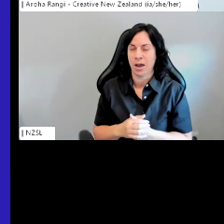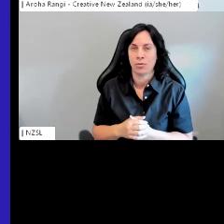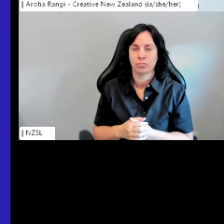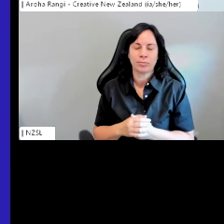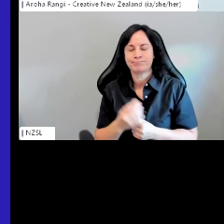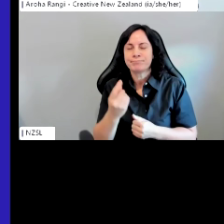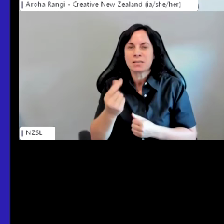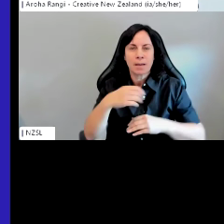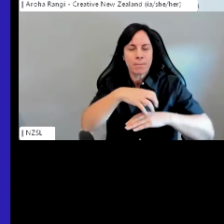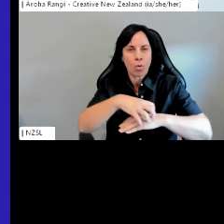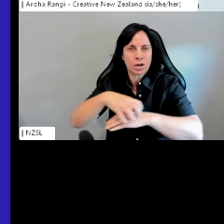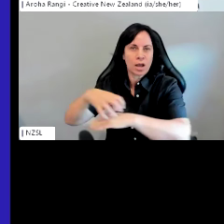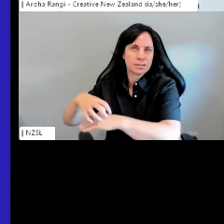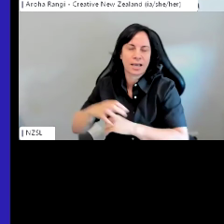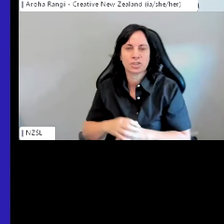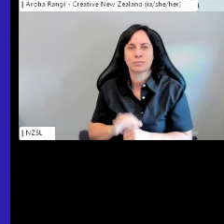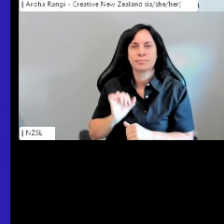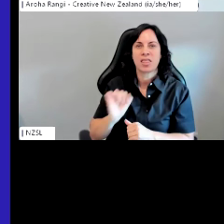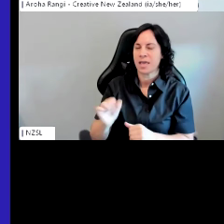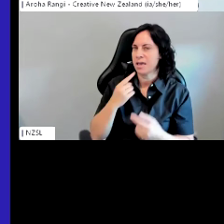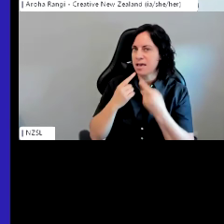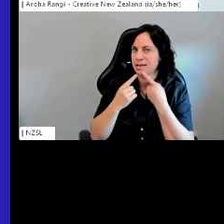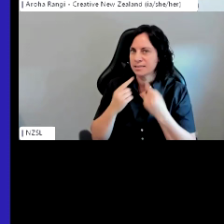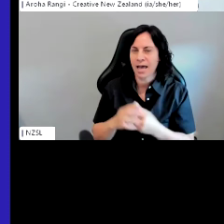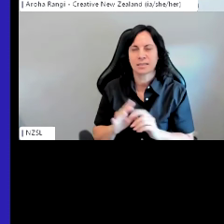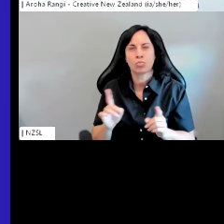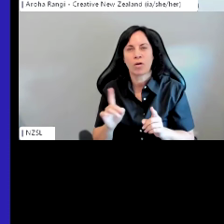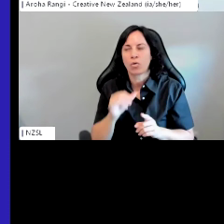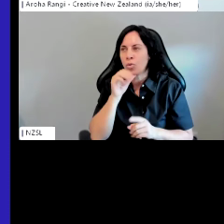you know, 90 100% data capture, particularly if they're selling tickets. So, the performing arts